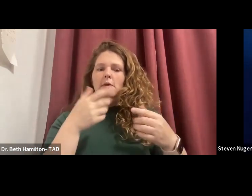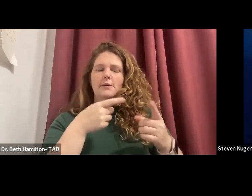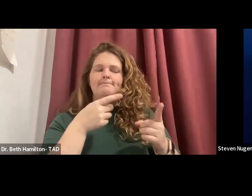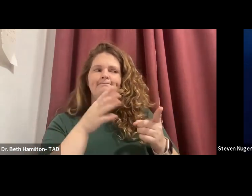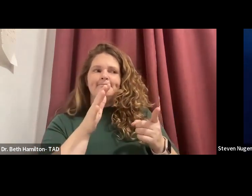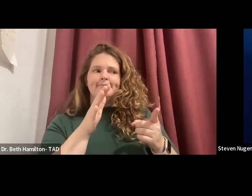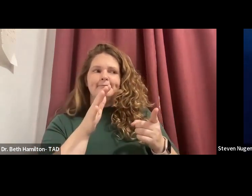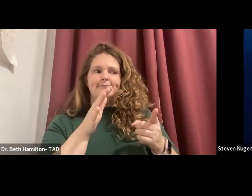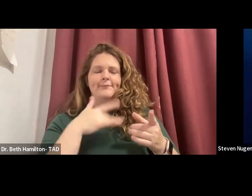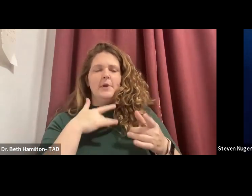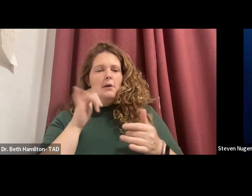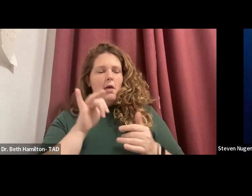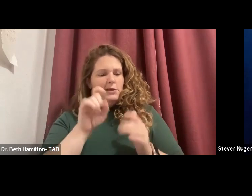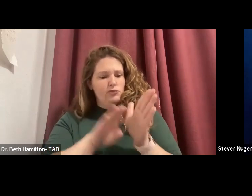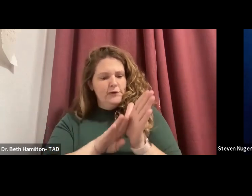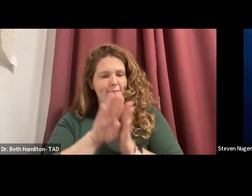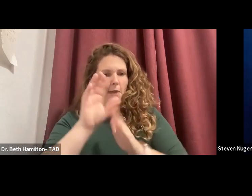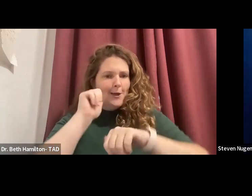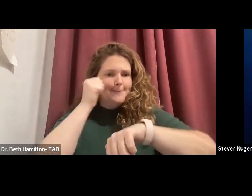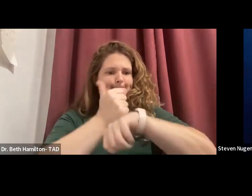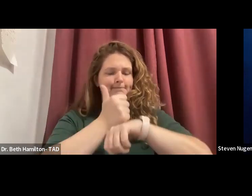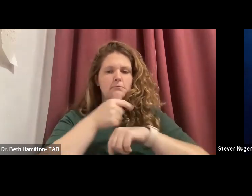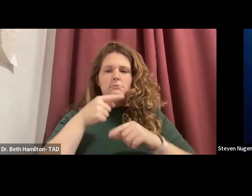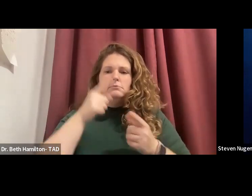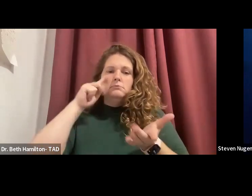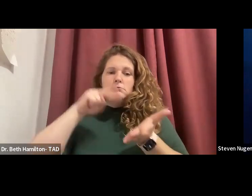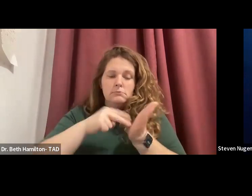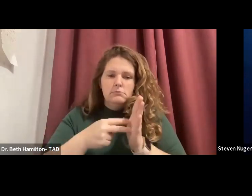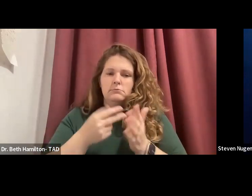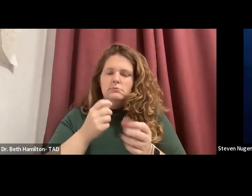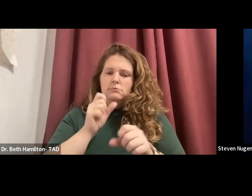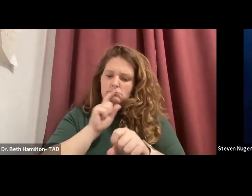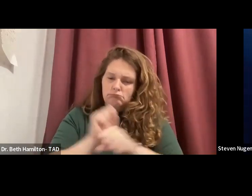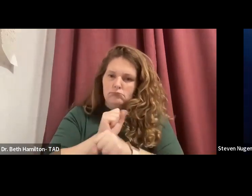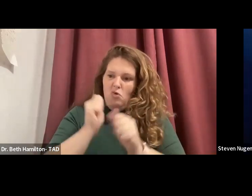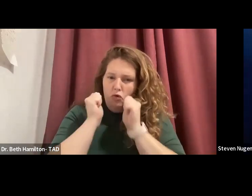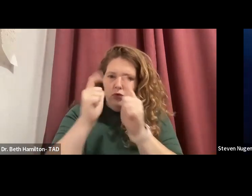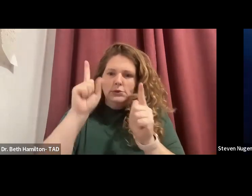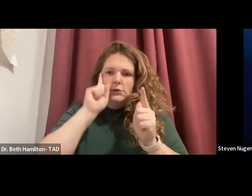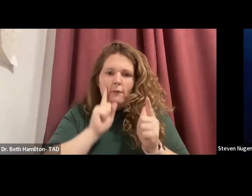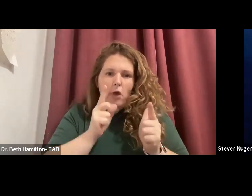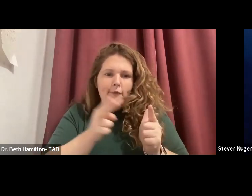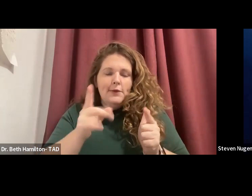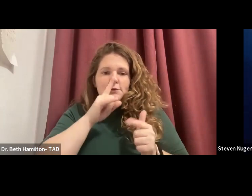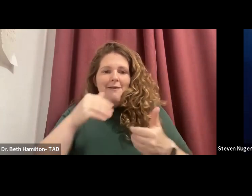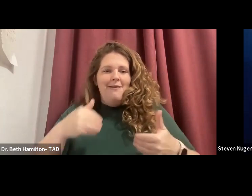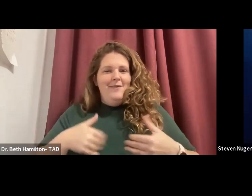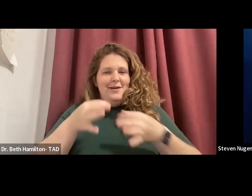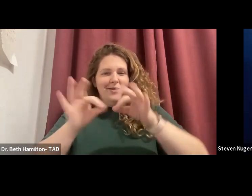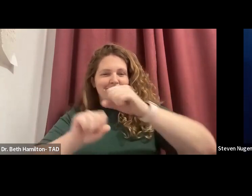able to contribute to those tweaks tweaks with the House Bill's language